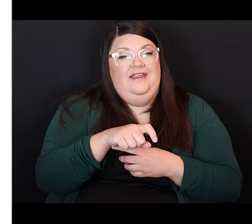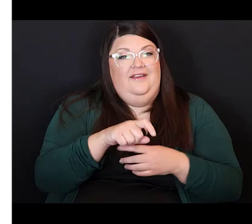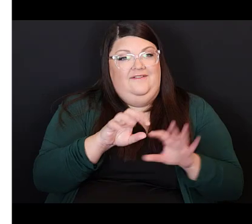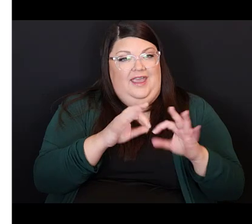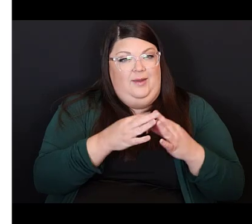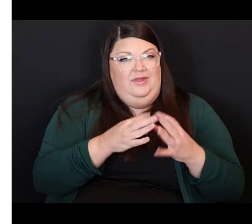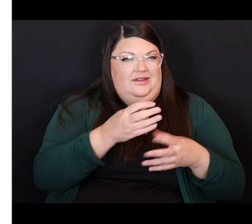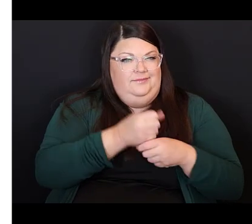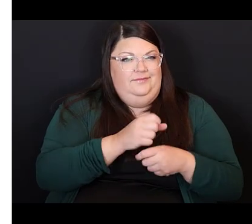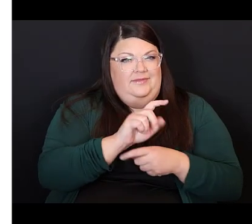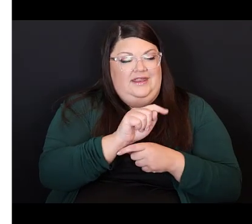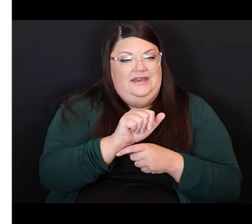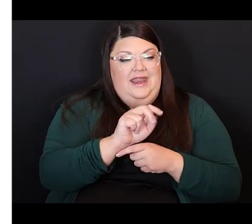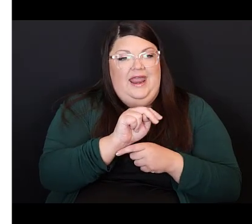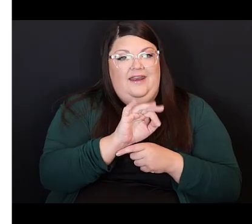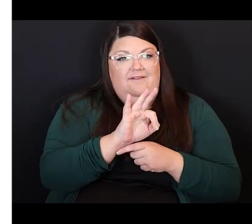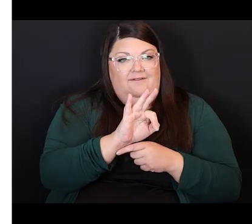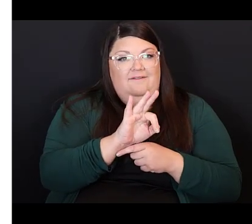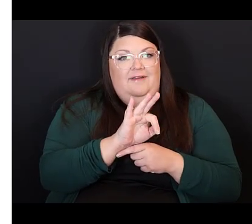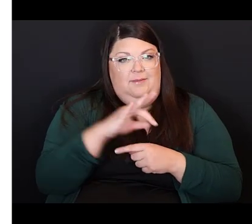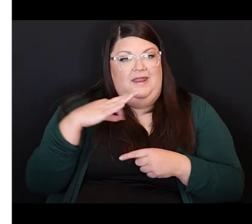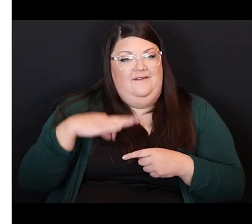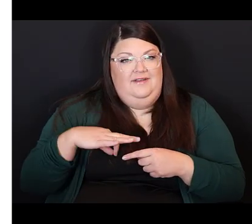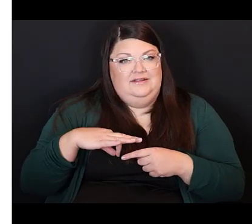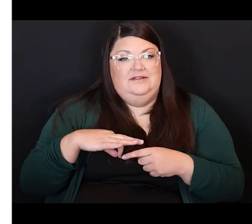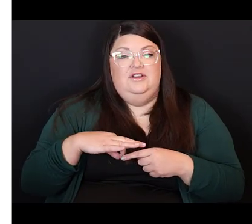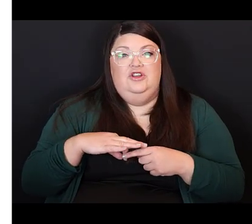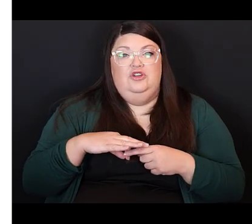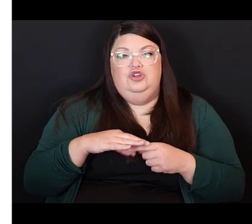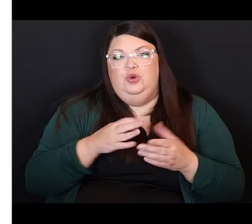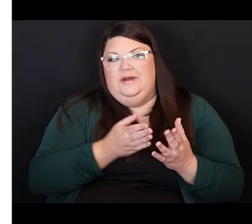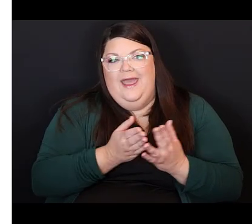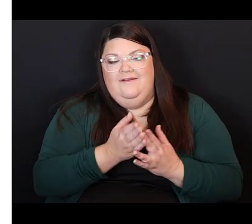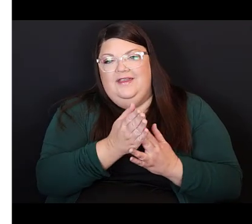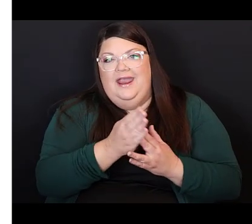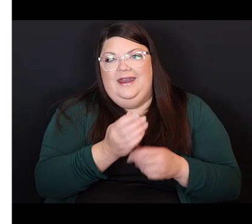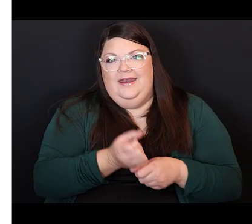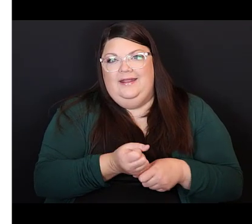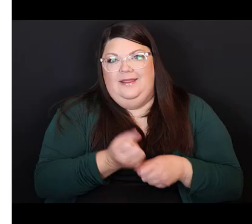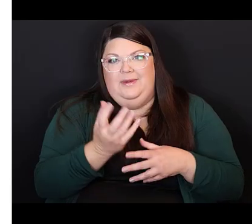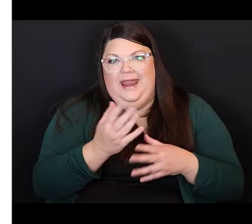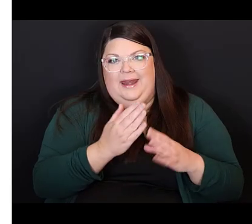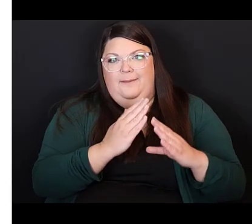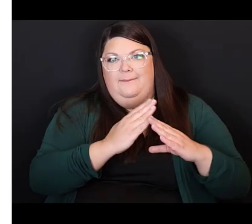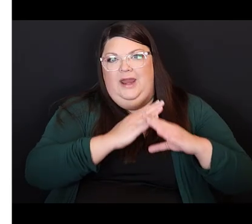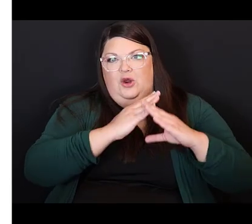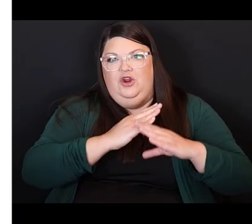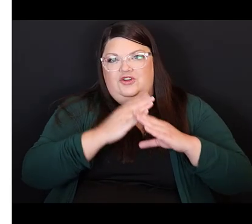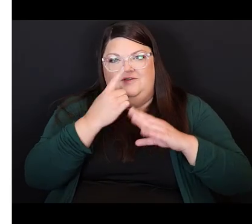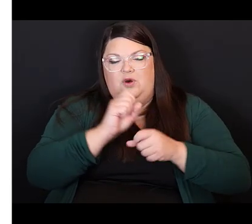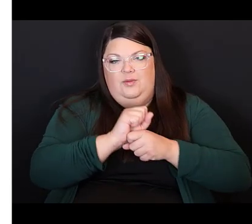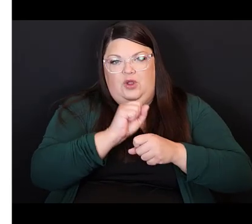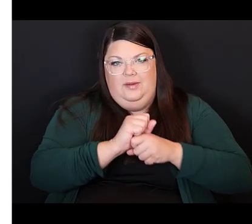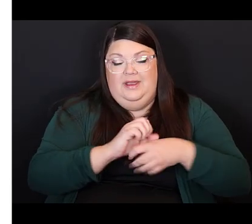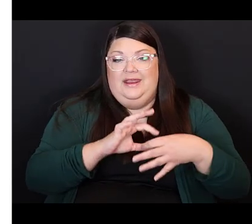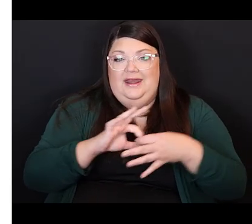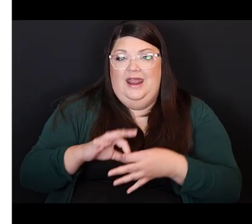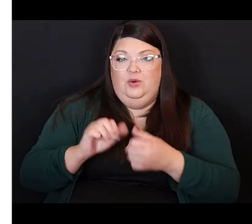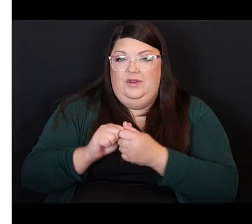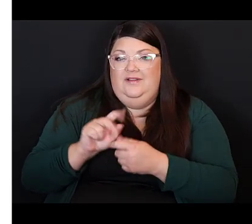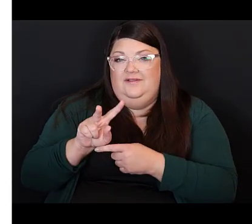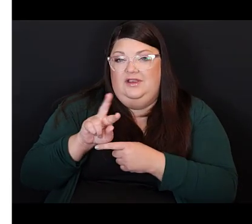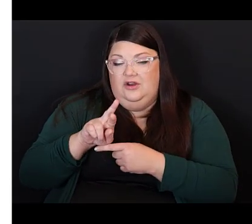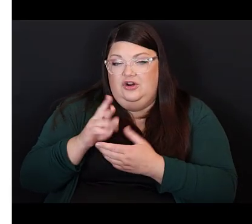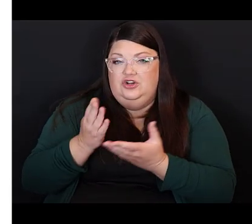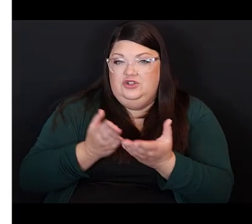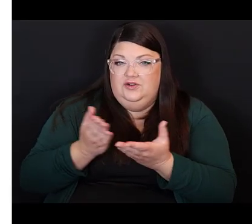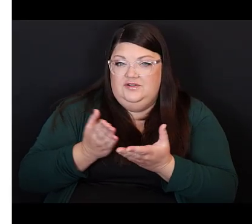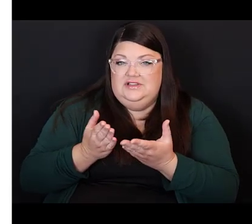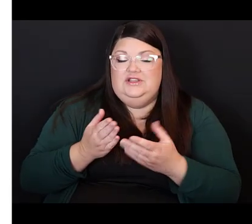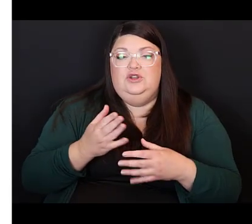(TANF)—navigate and eliminate employment barriers, connect with Vocational Rehabilitation services,